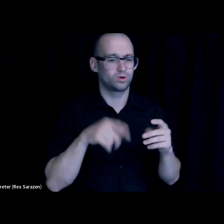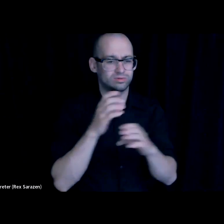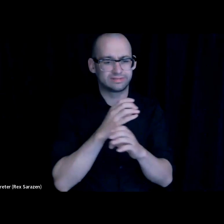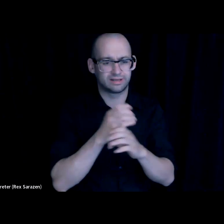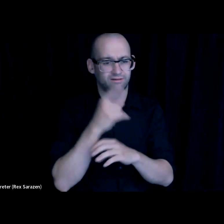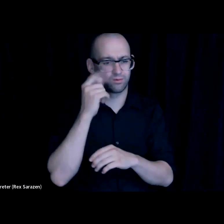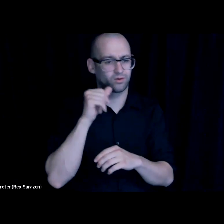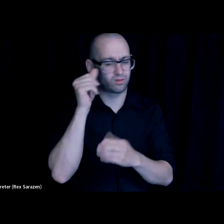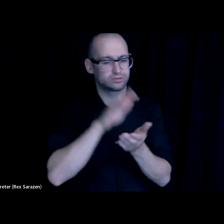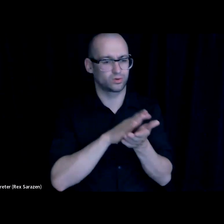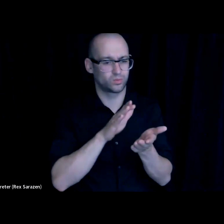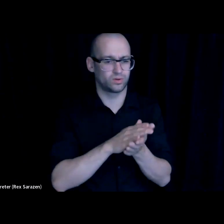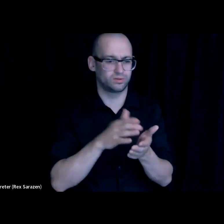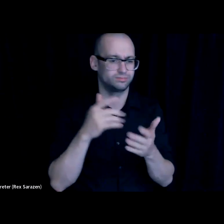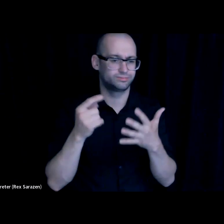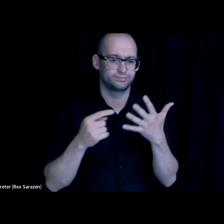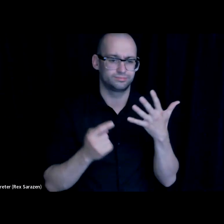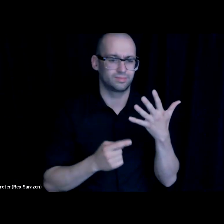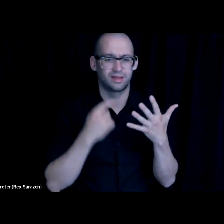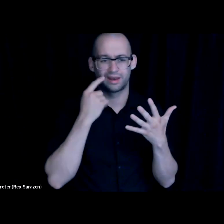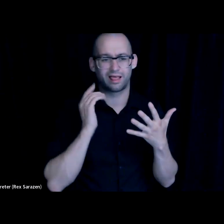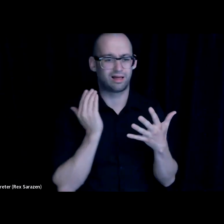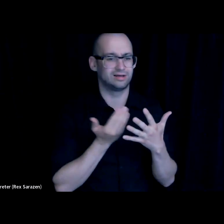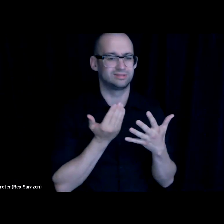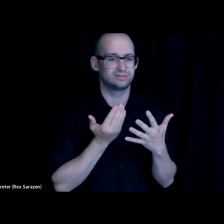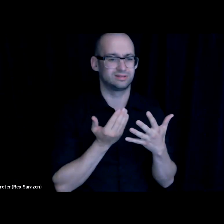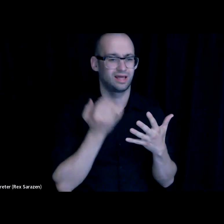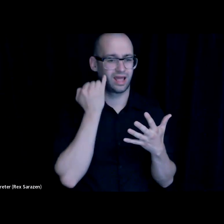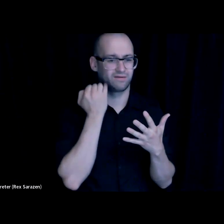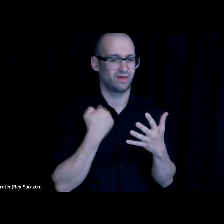They identify that, and then they're telling us as well. If they have access to a device.